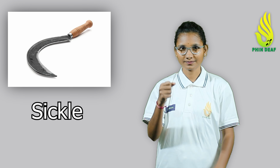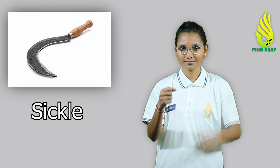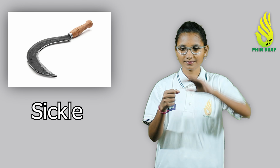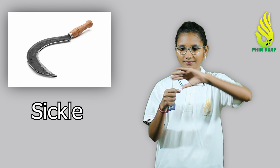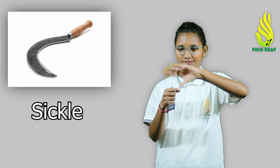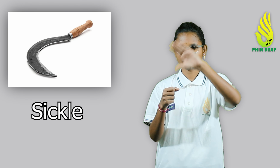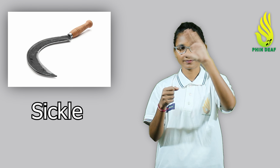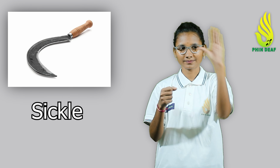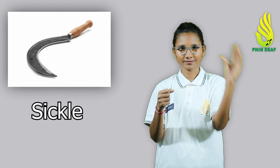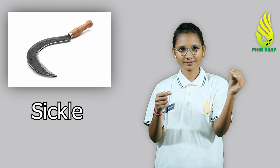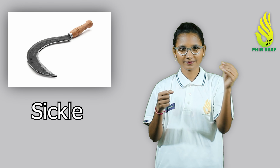Sickle